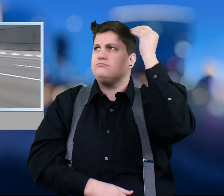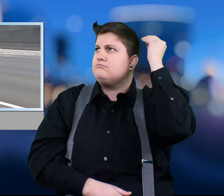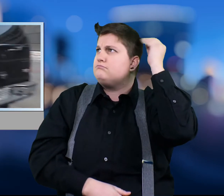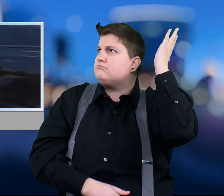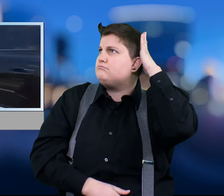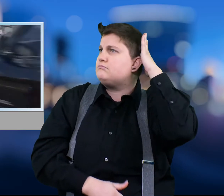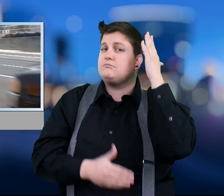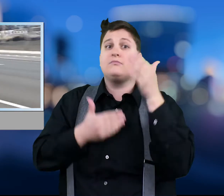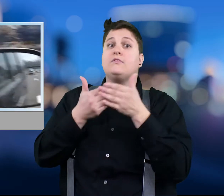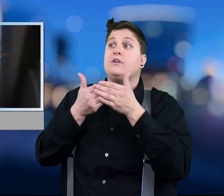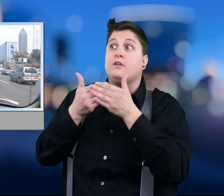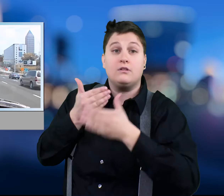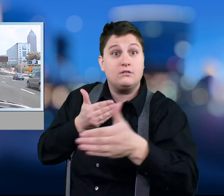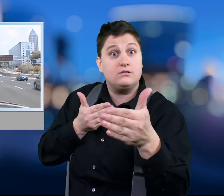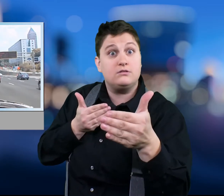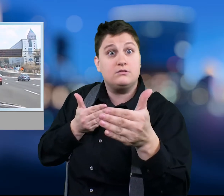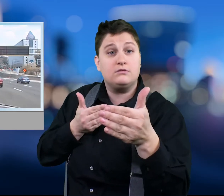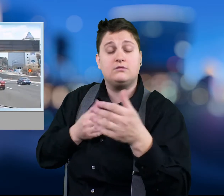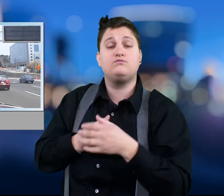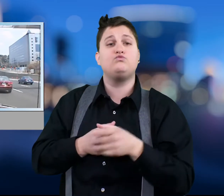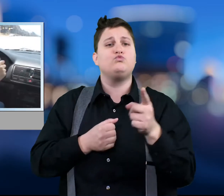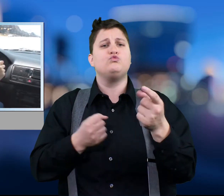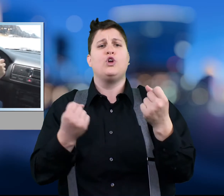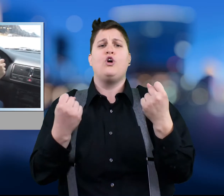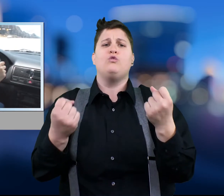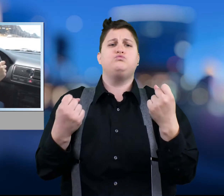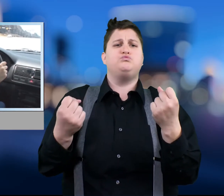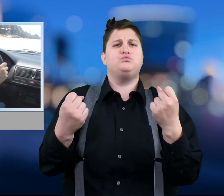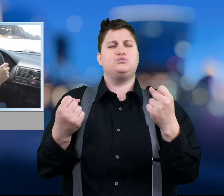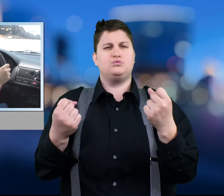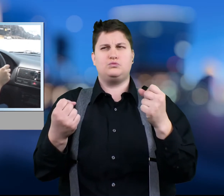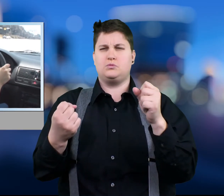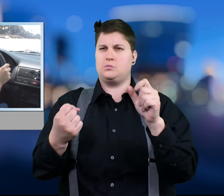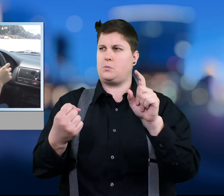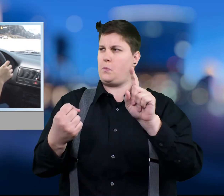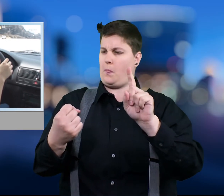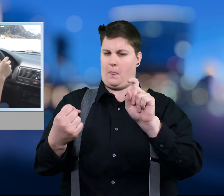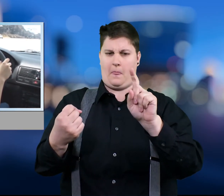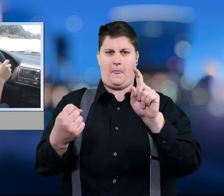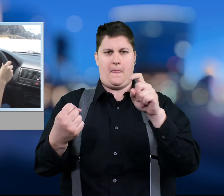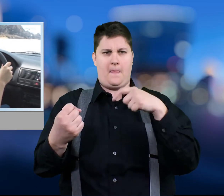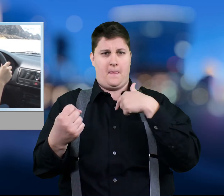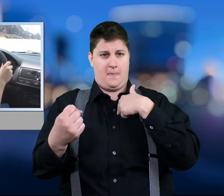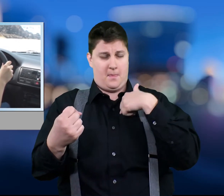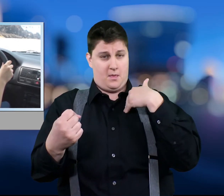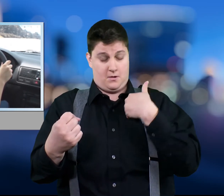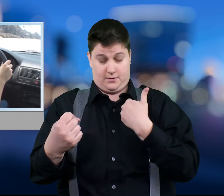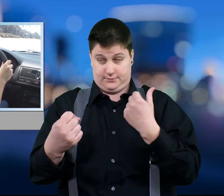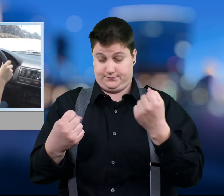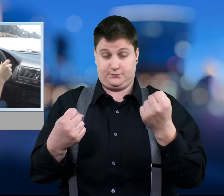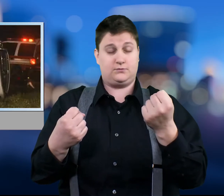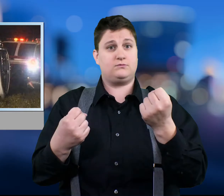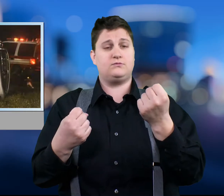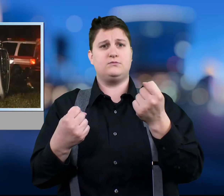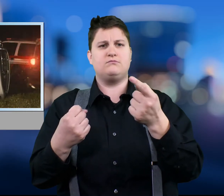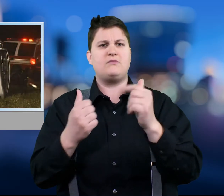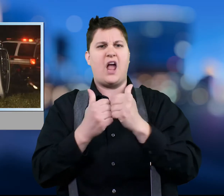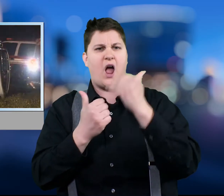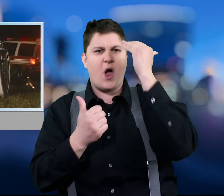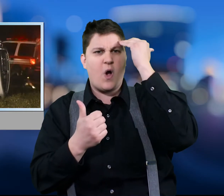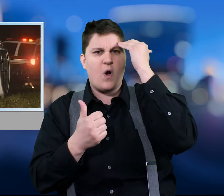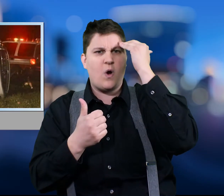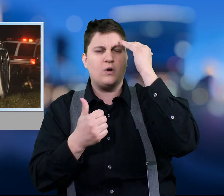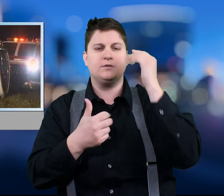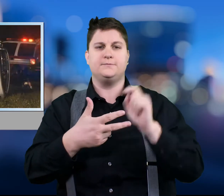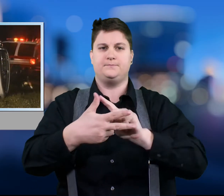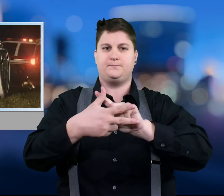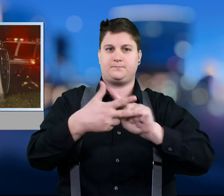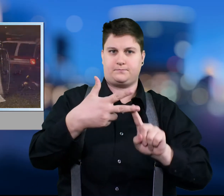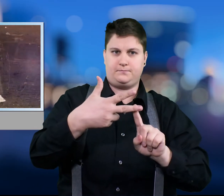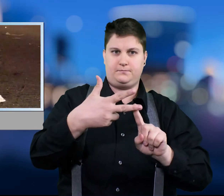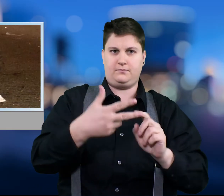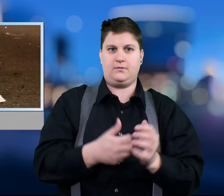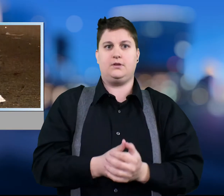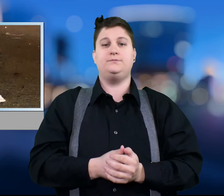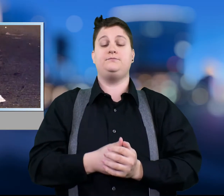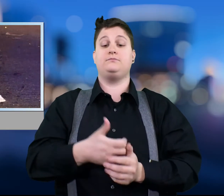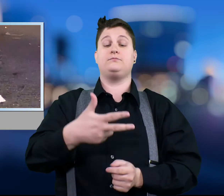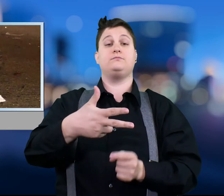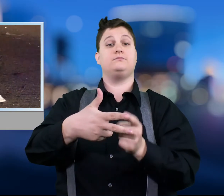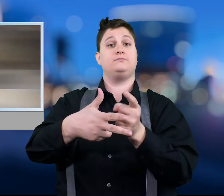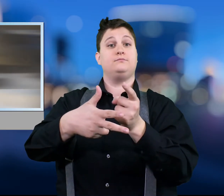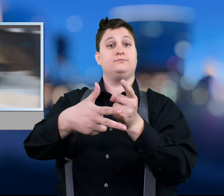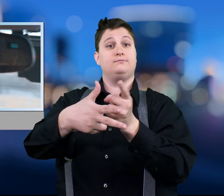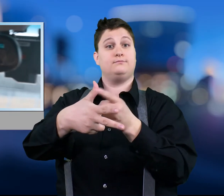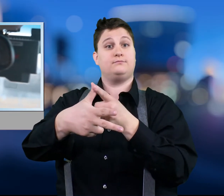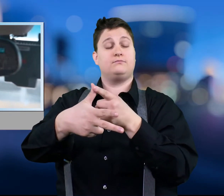So if you're on the road, make sure you recognize the signs of drowsy driving.